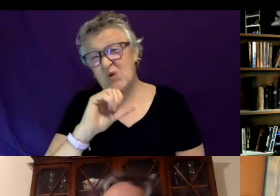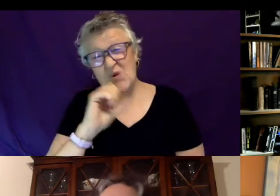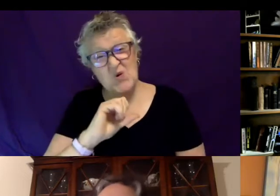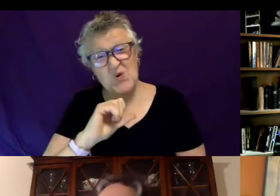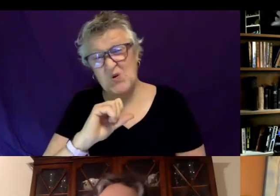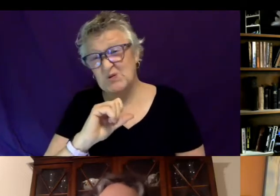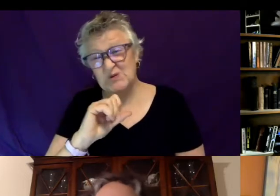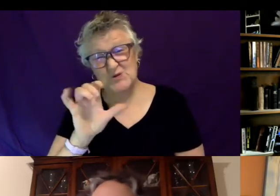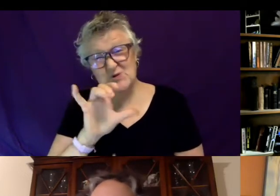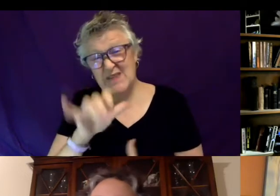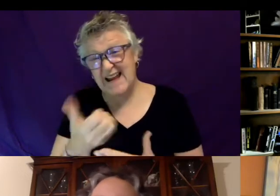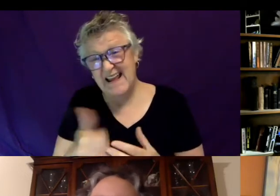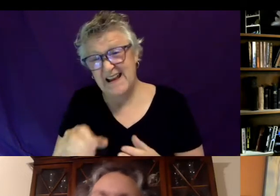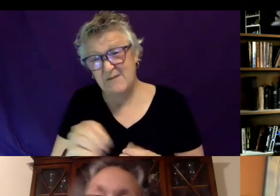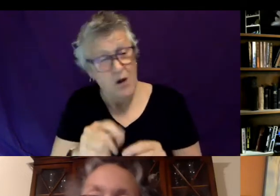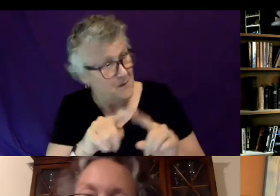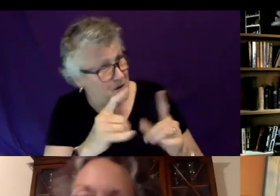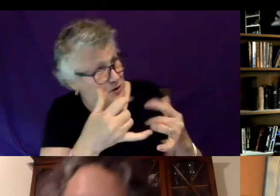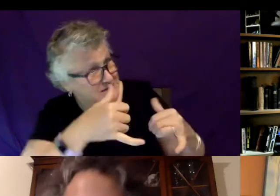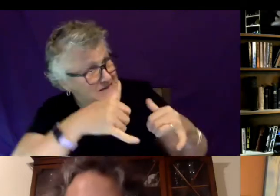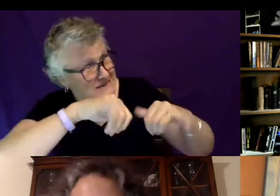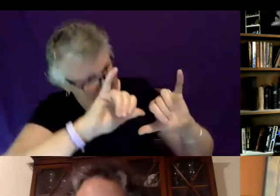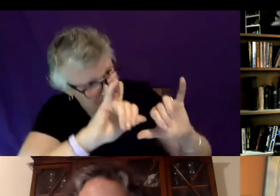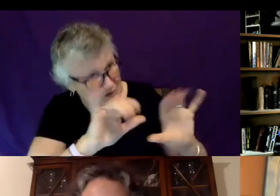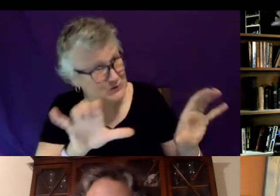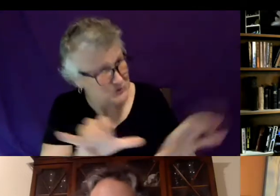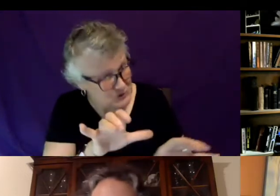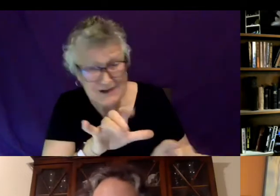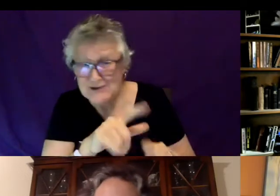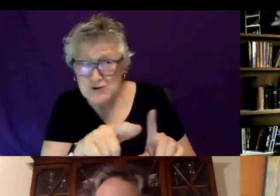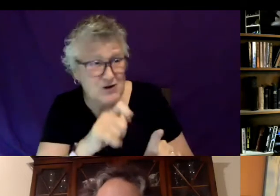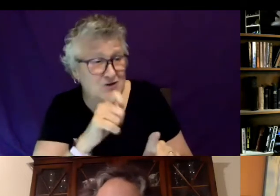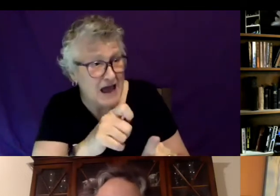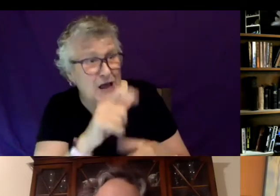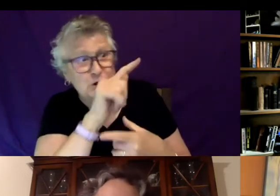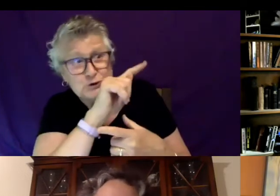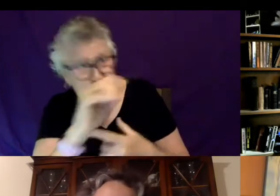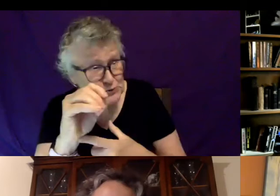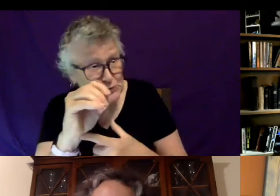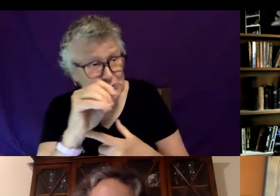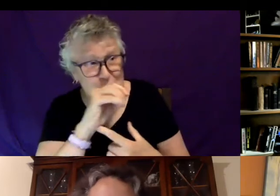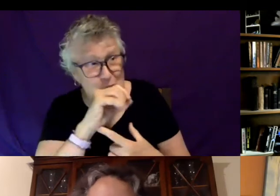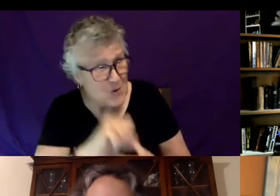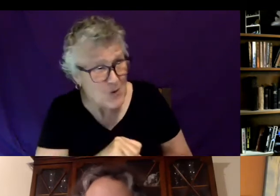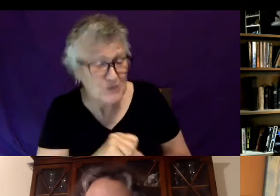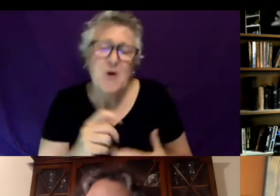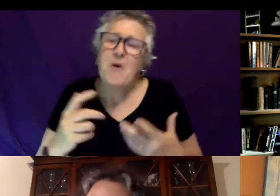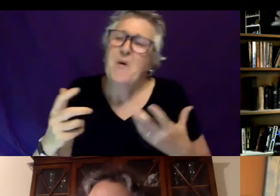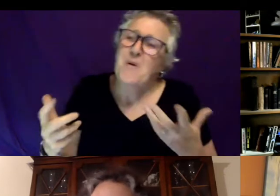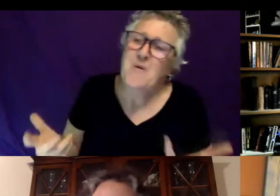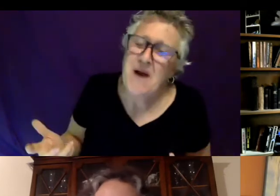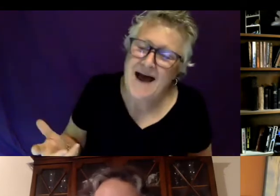But you're still doing it, so you're not too old to do it! Well yeah, yeah. And then, within that classroom environment,